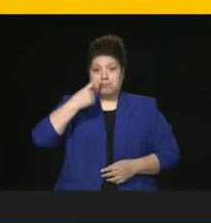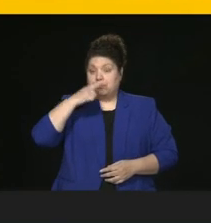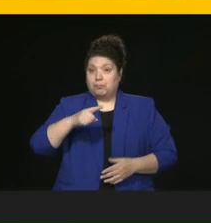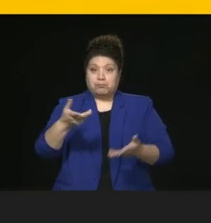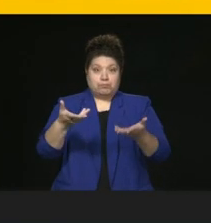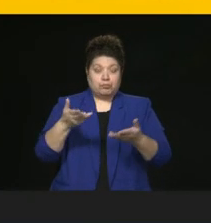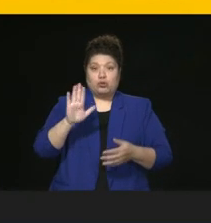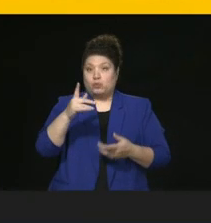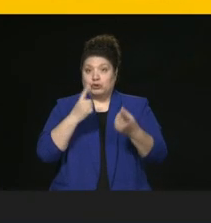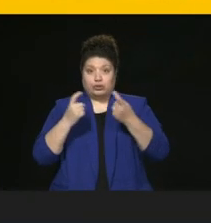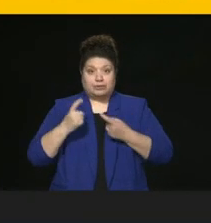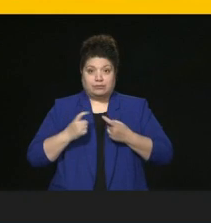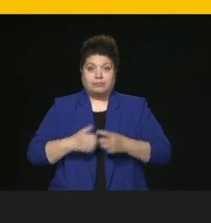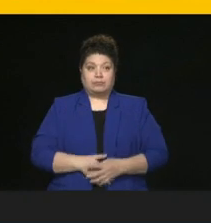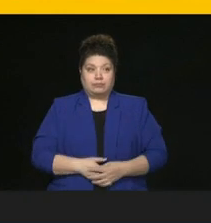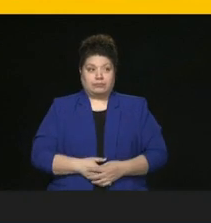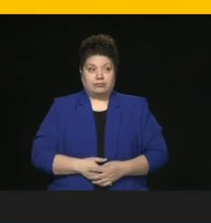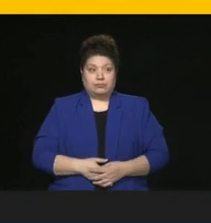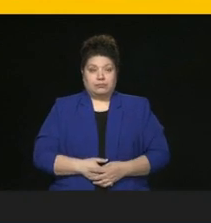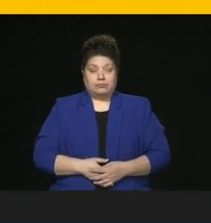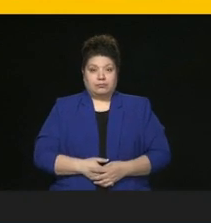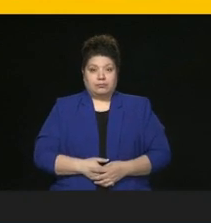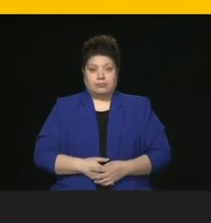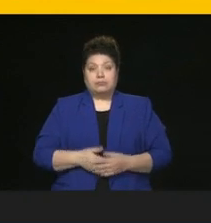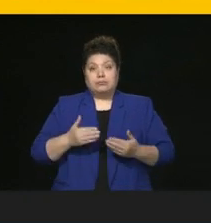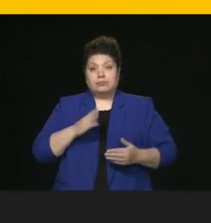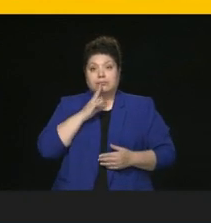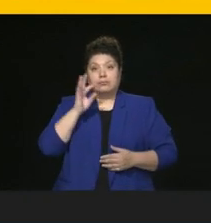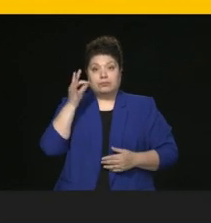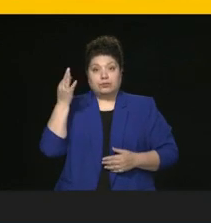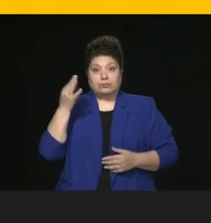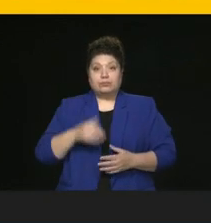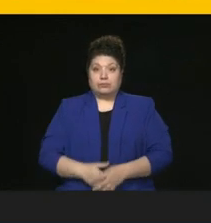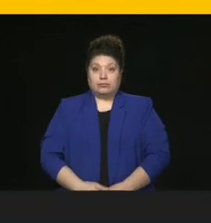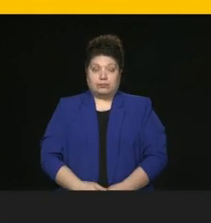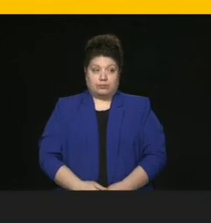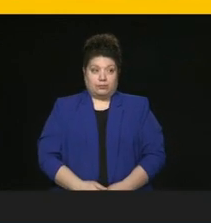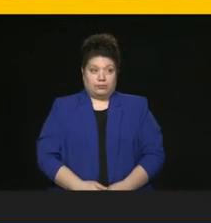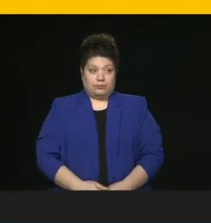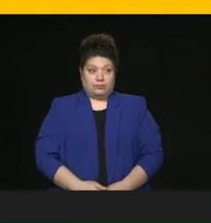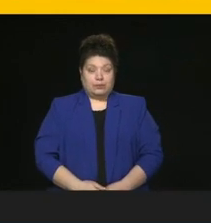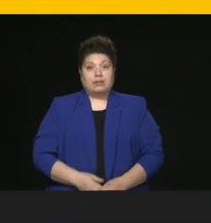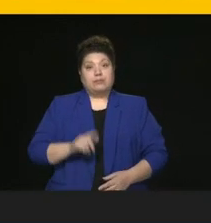AND I'D BE HAPPY TO TAKE YOUR QUESTIONS THANK YOU. Chrystia Freeland (Deputy Prime Minister): THANK YOU,